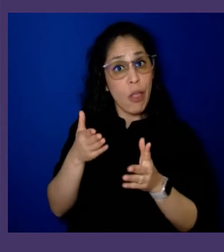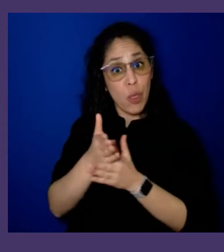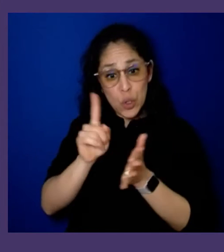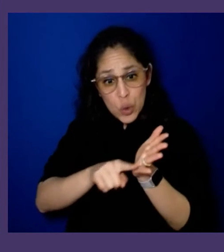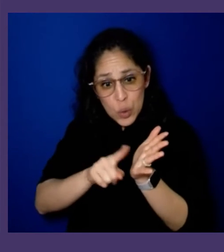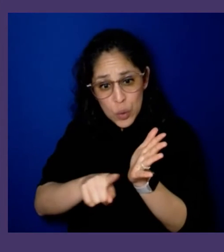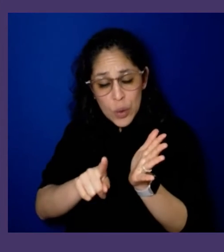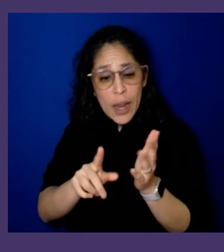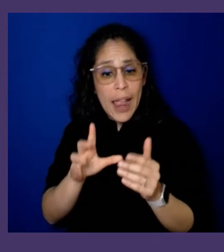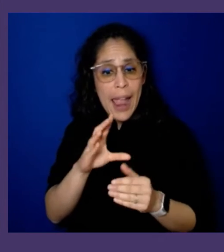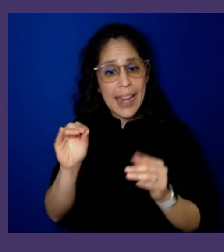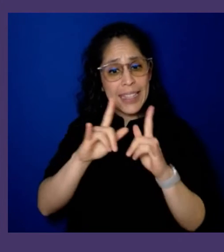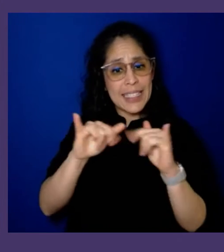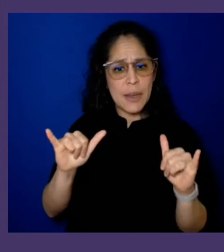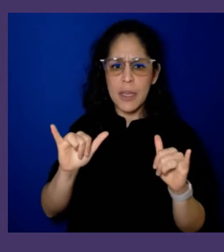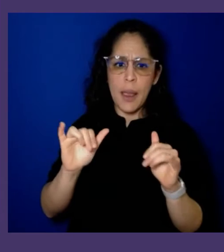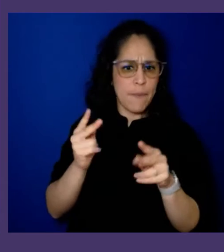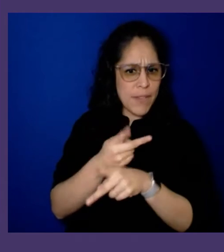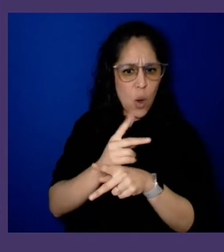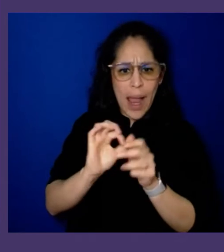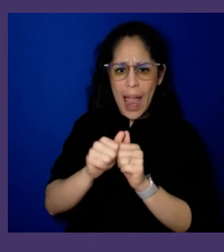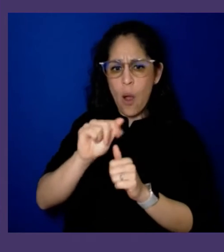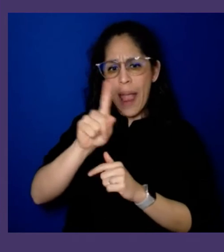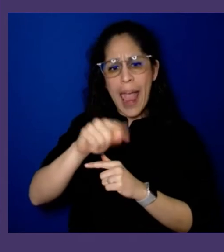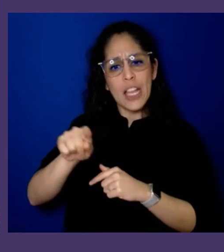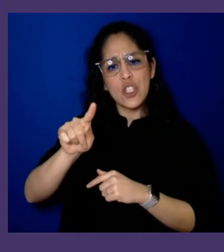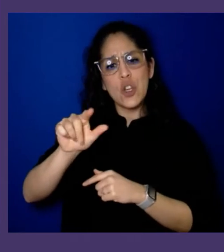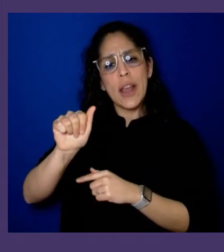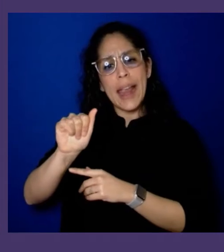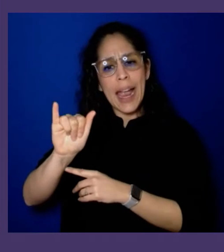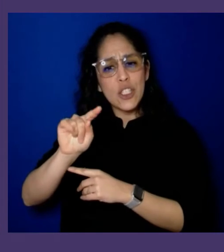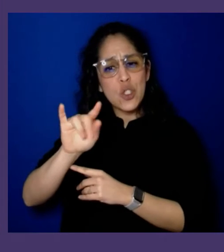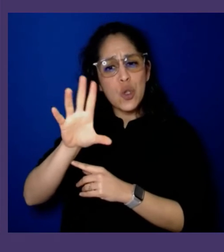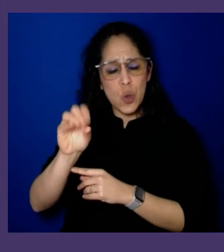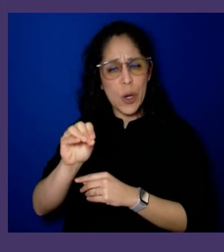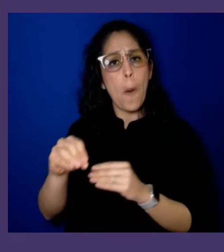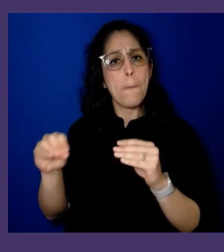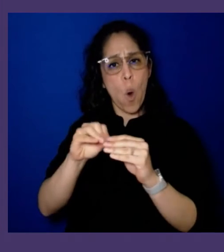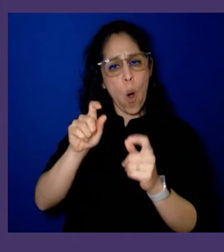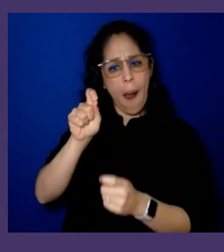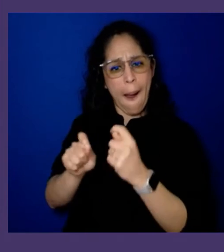a range of cognitive demands. Rather than just consulting with neurodivergent developers at